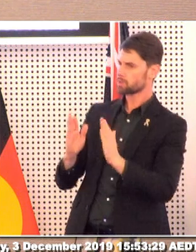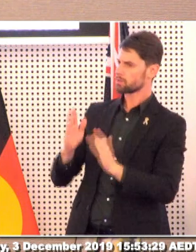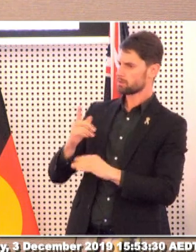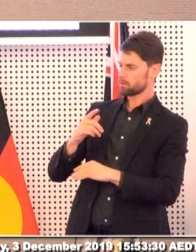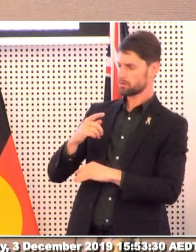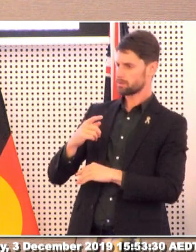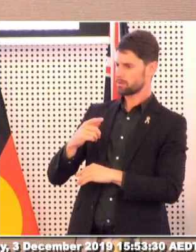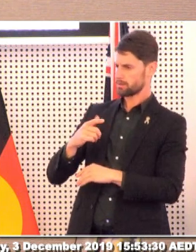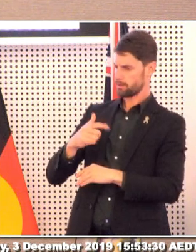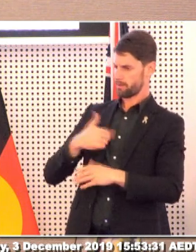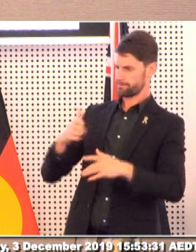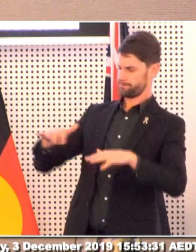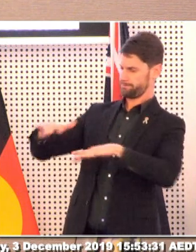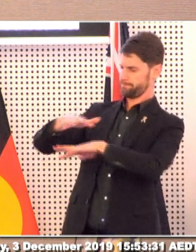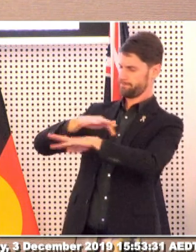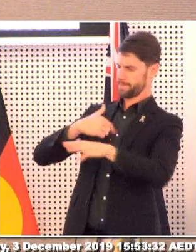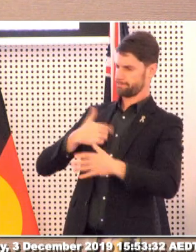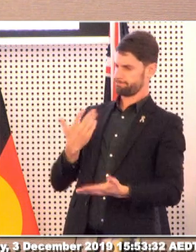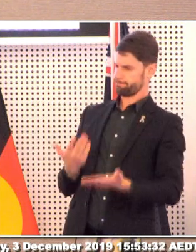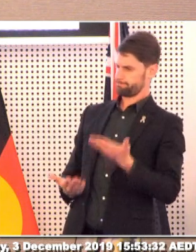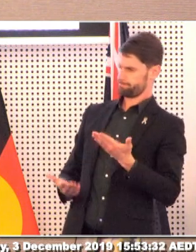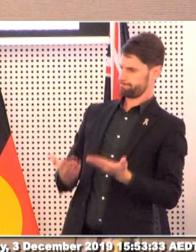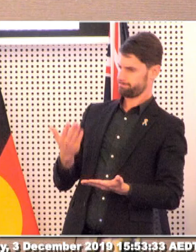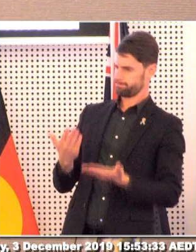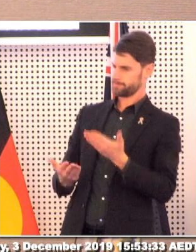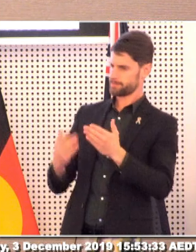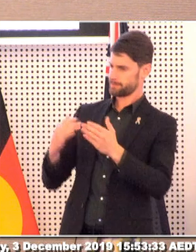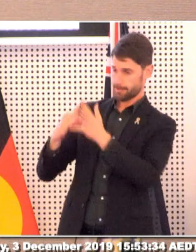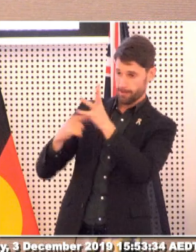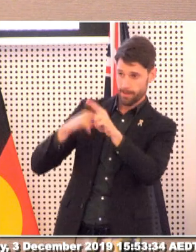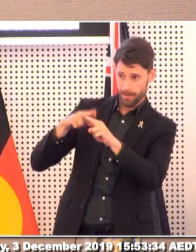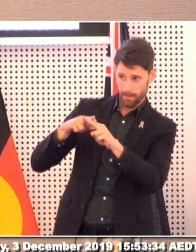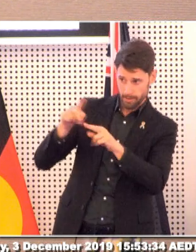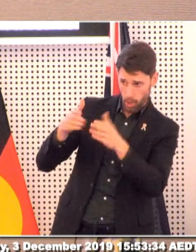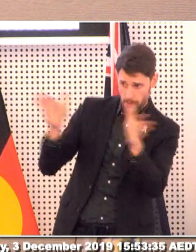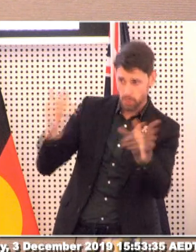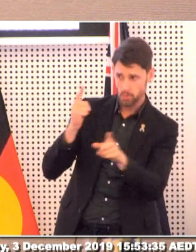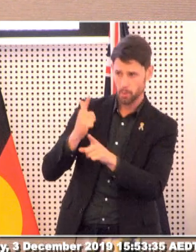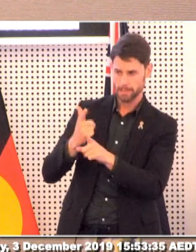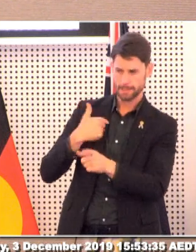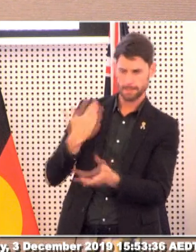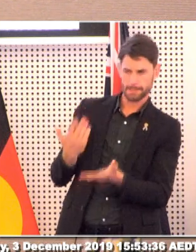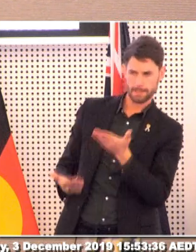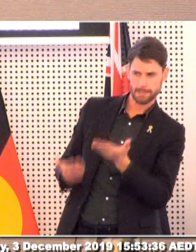sure whether the staff are being quite as open as we’d like them to be about what’s happening in the house.